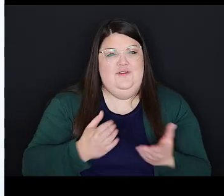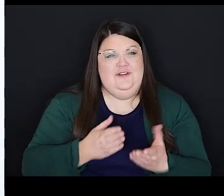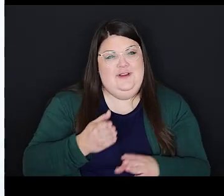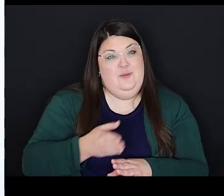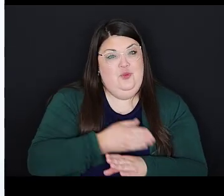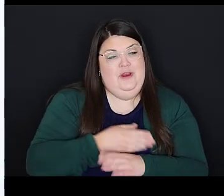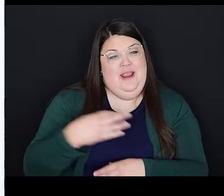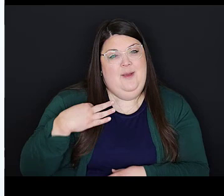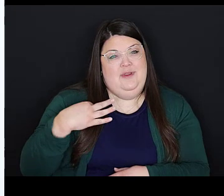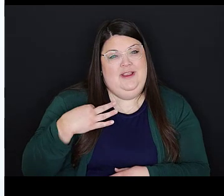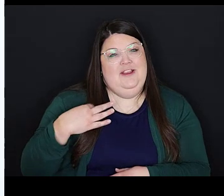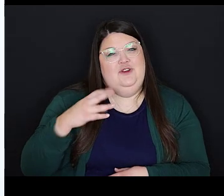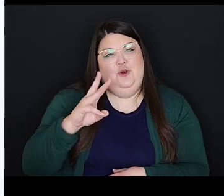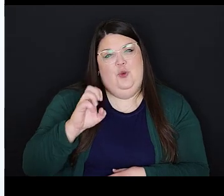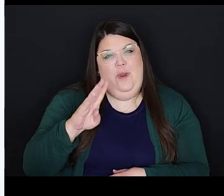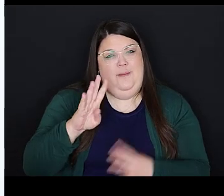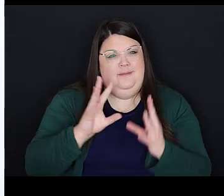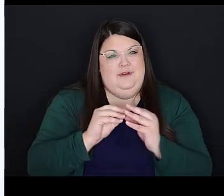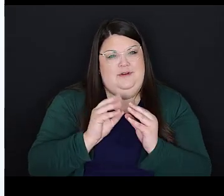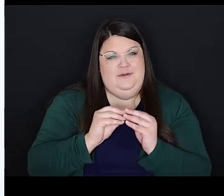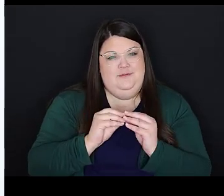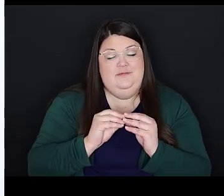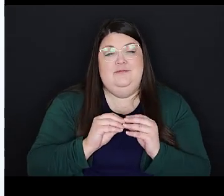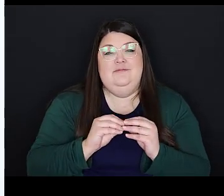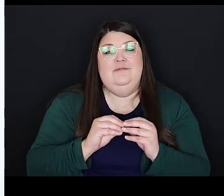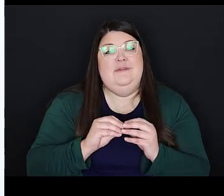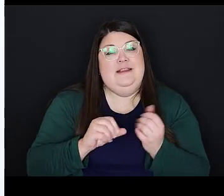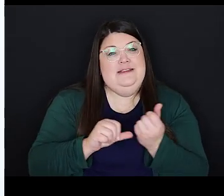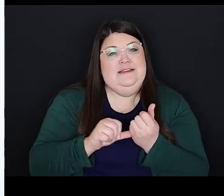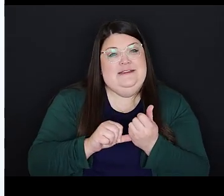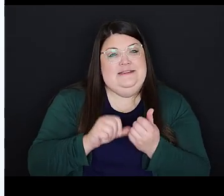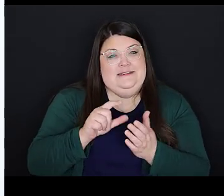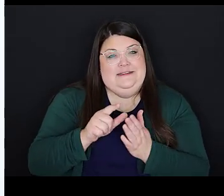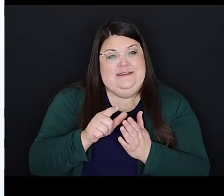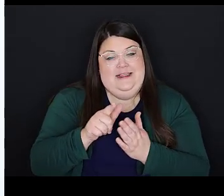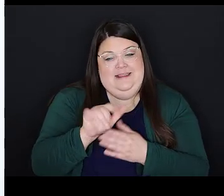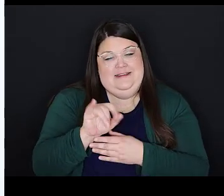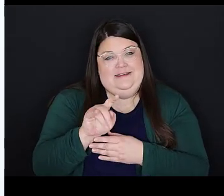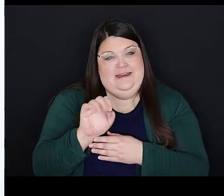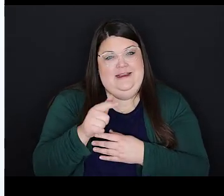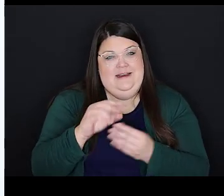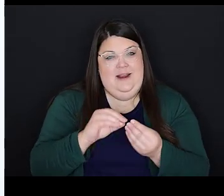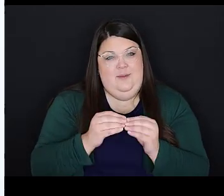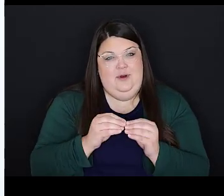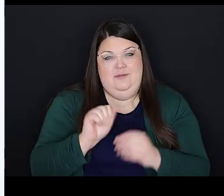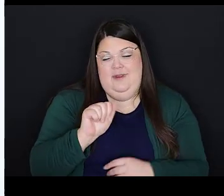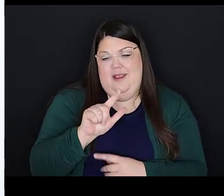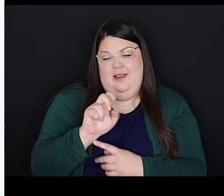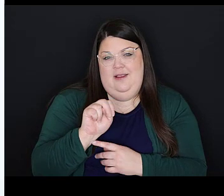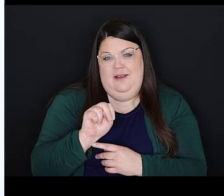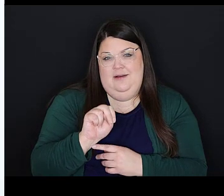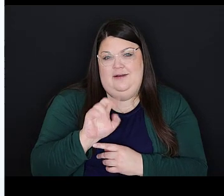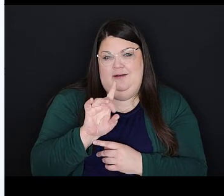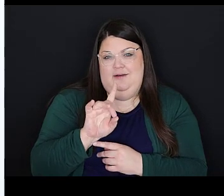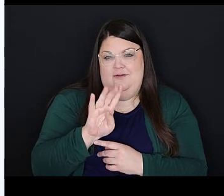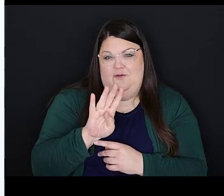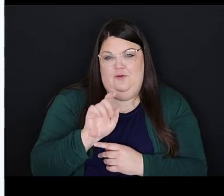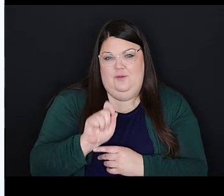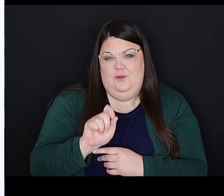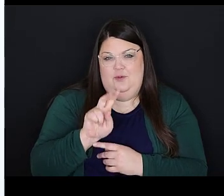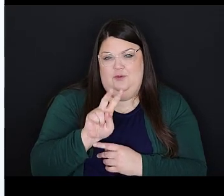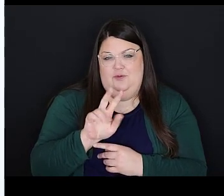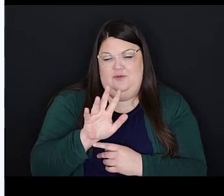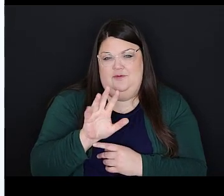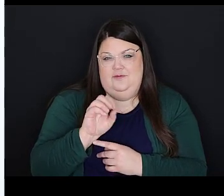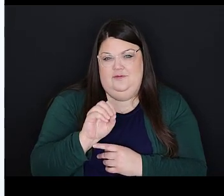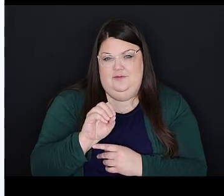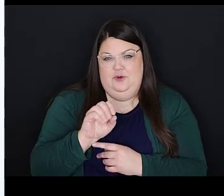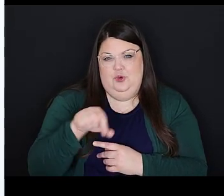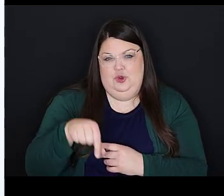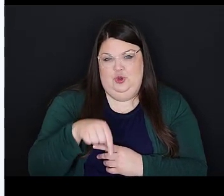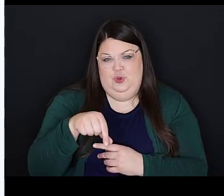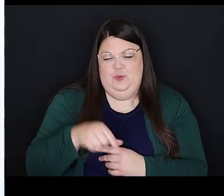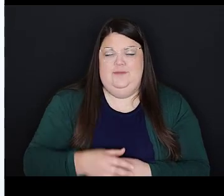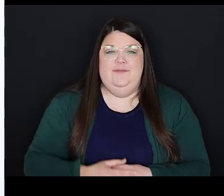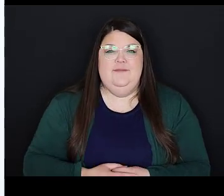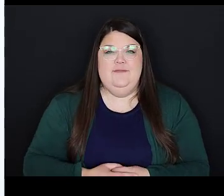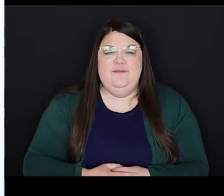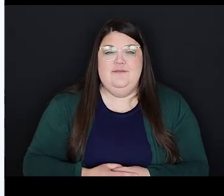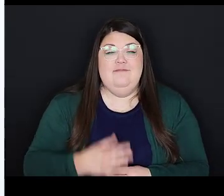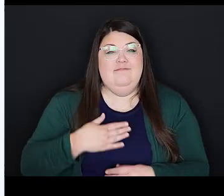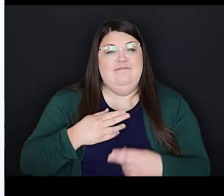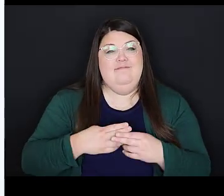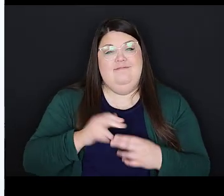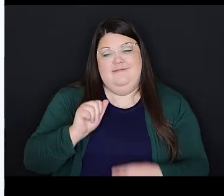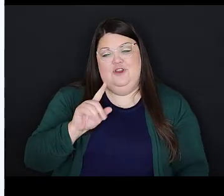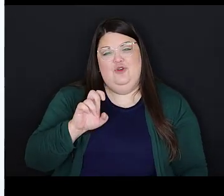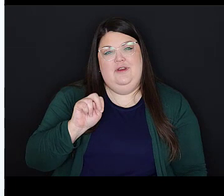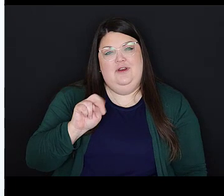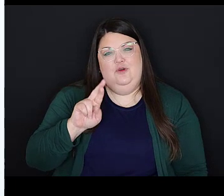Pre-Application Webinar Assistance Listing Number (ALN) 84.250Q. My name is Adrienne Rodriguez, one